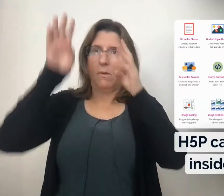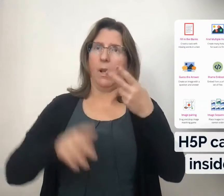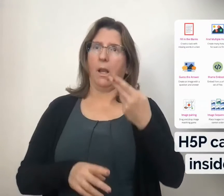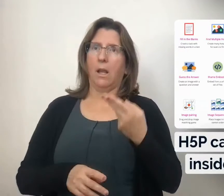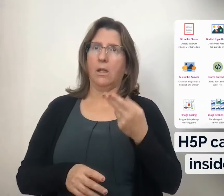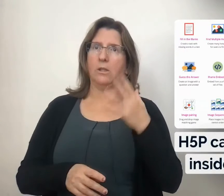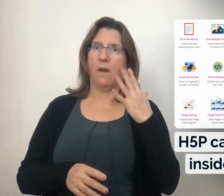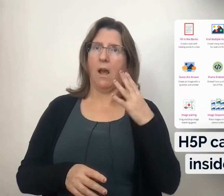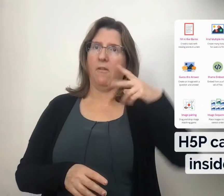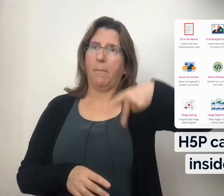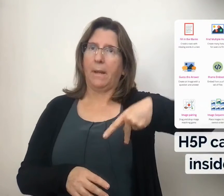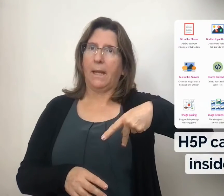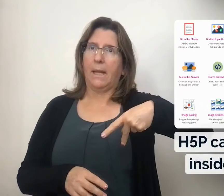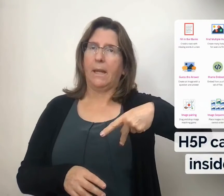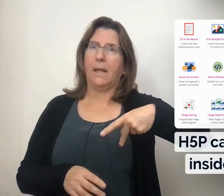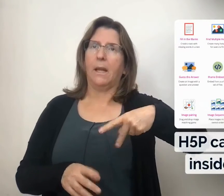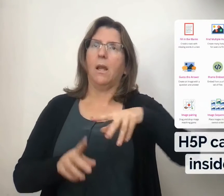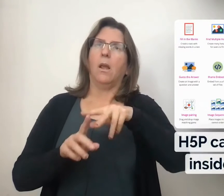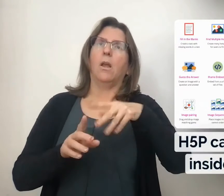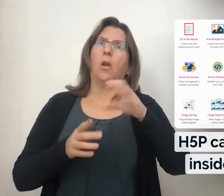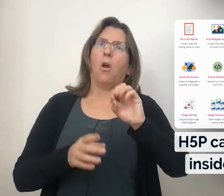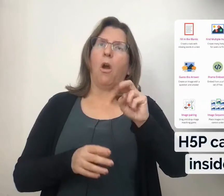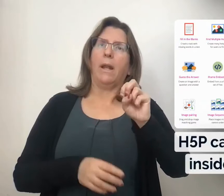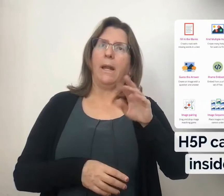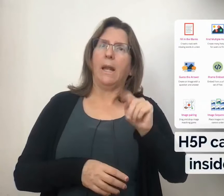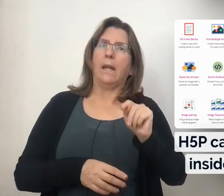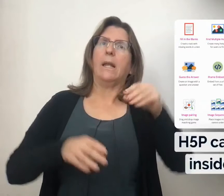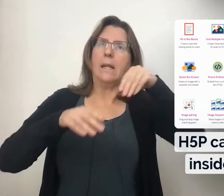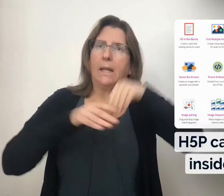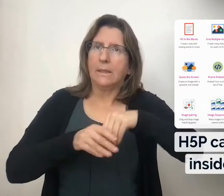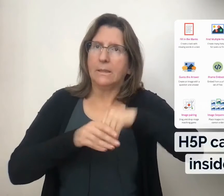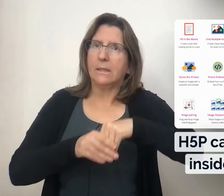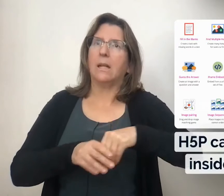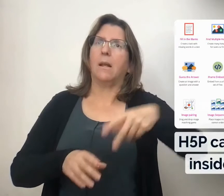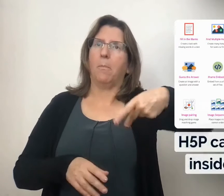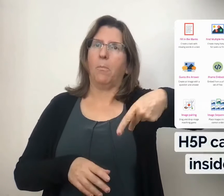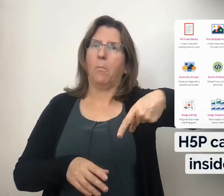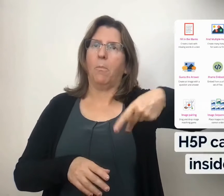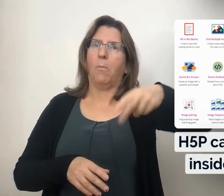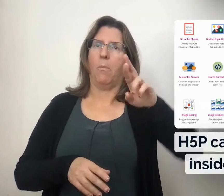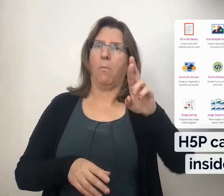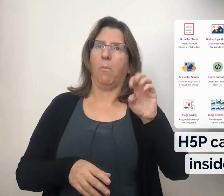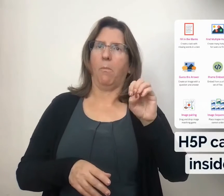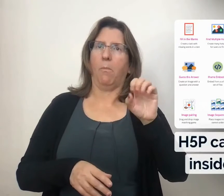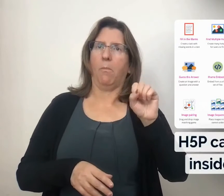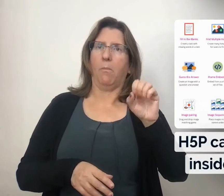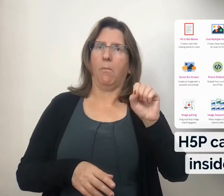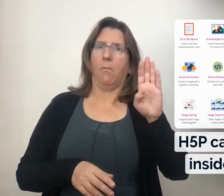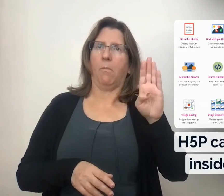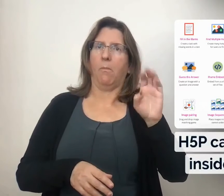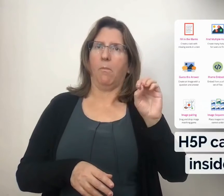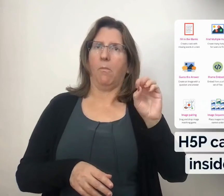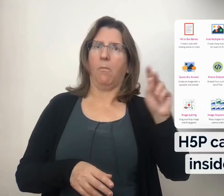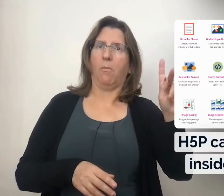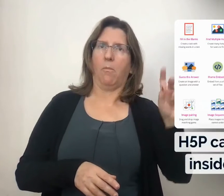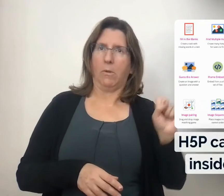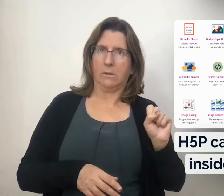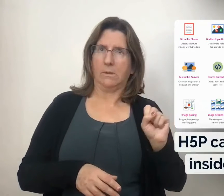H5p content can be created inside Pressbooks.